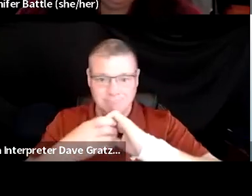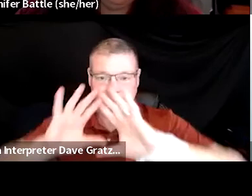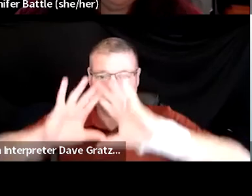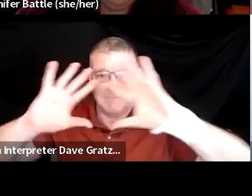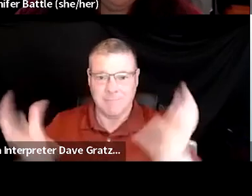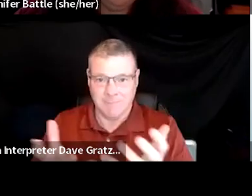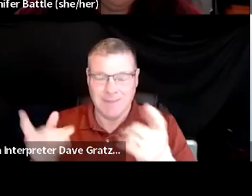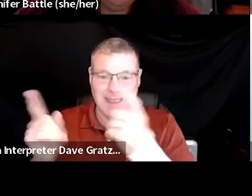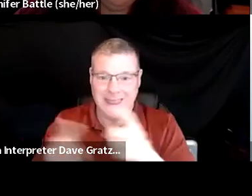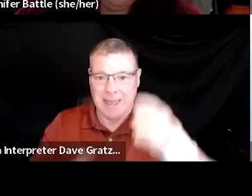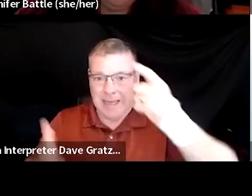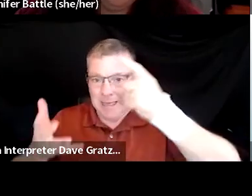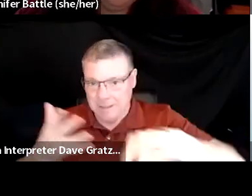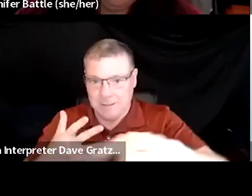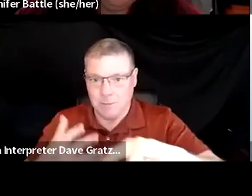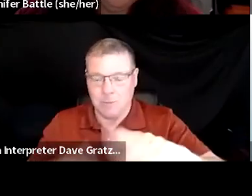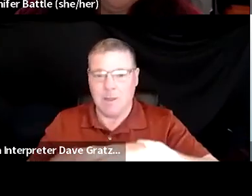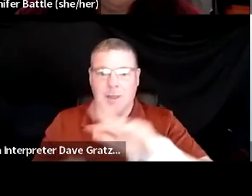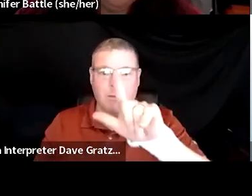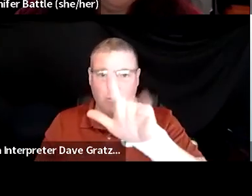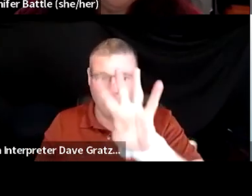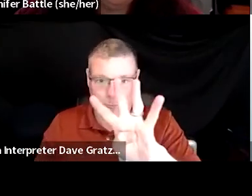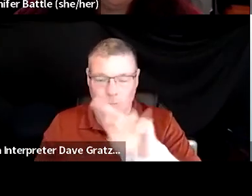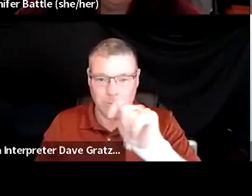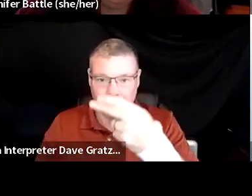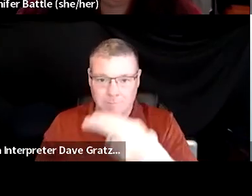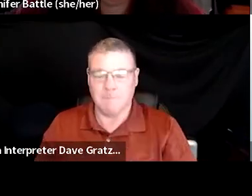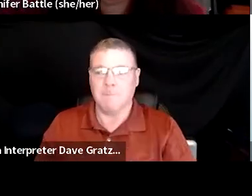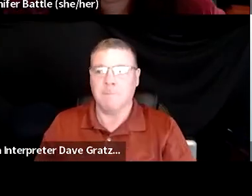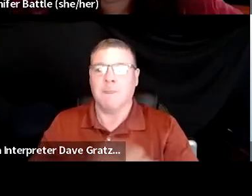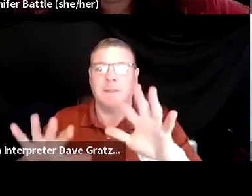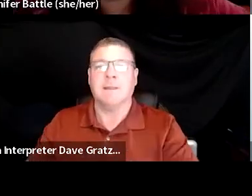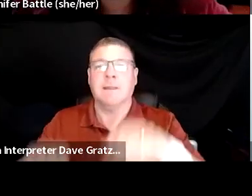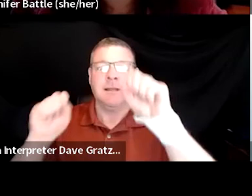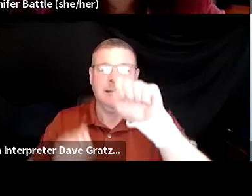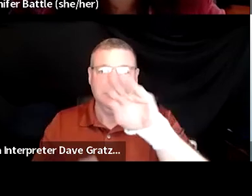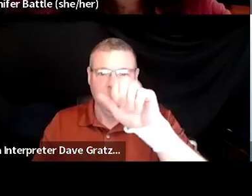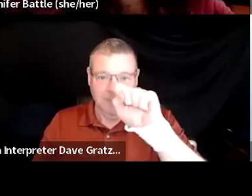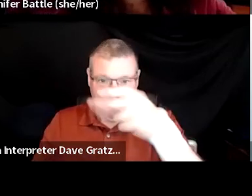that's happening next week on the 24th, that's hosted by SAMHSA and the FCC.